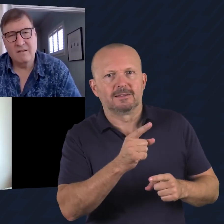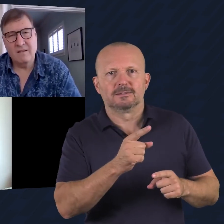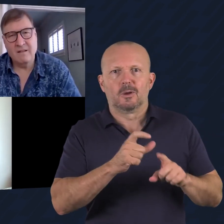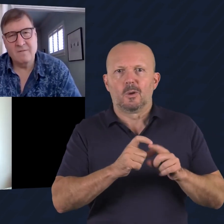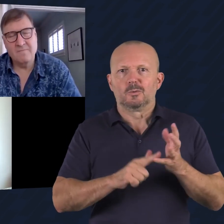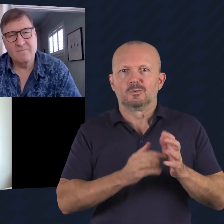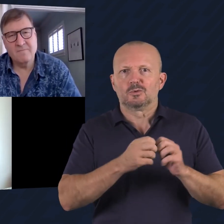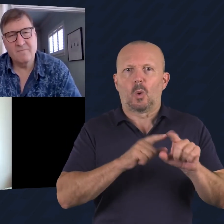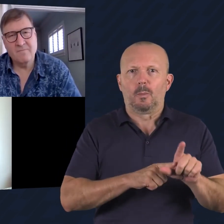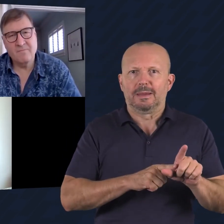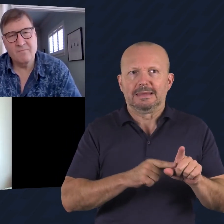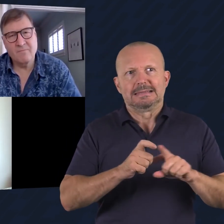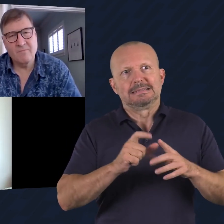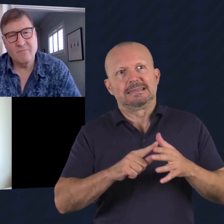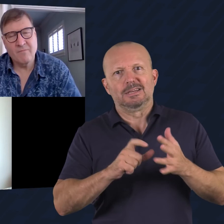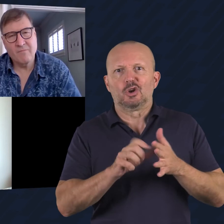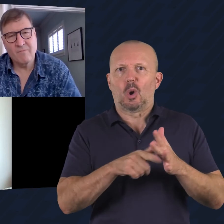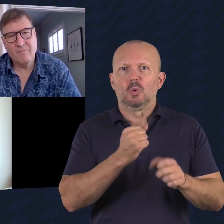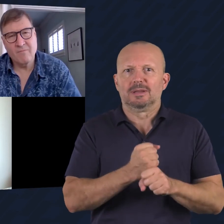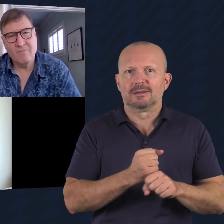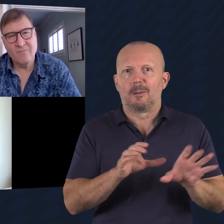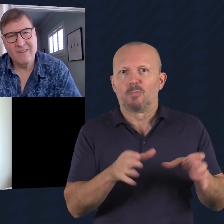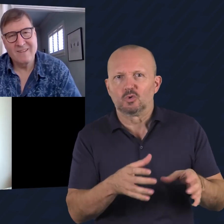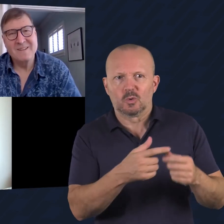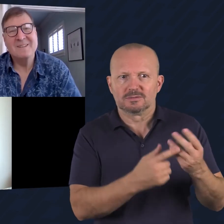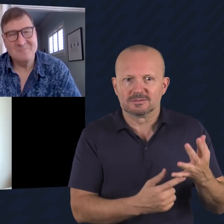trying to source obscure Dolby Decoder Module.